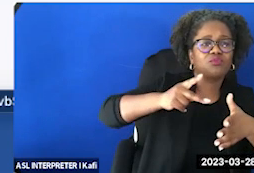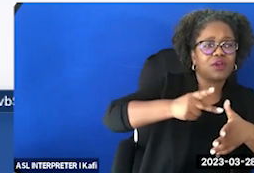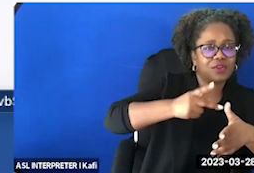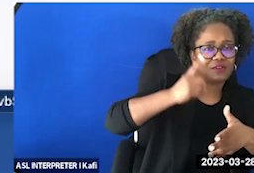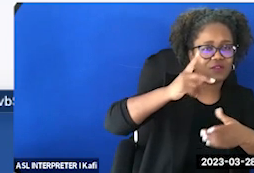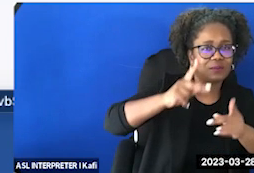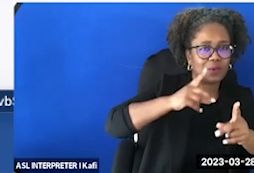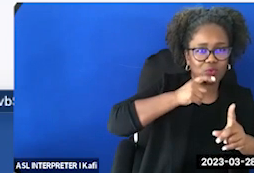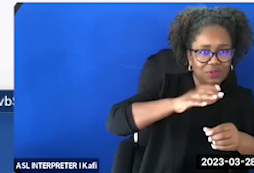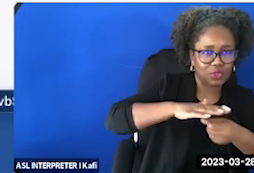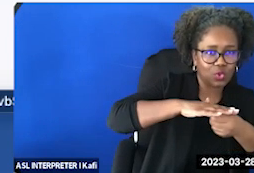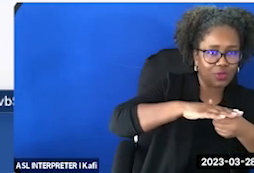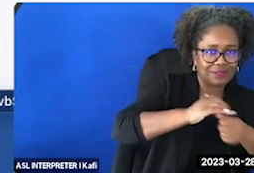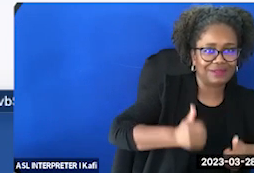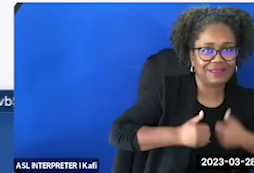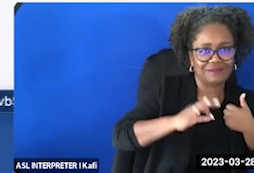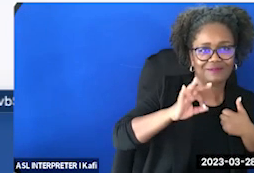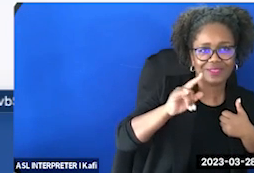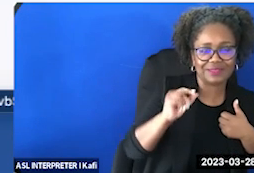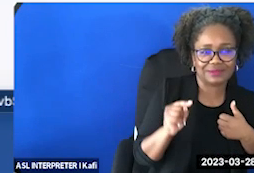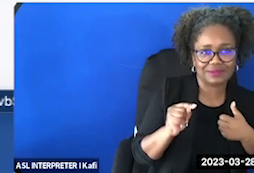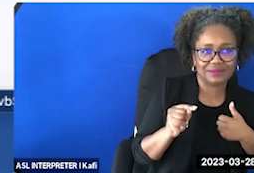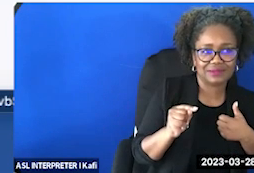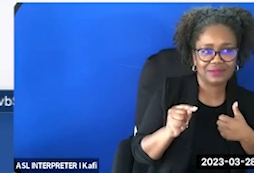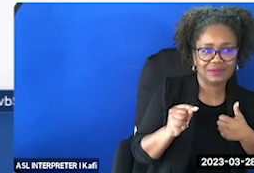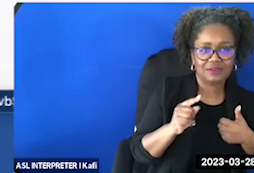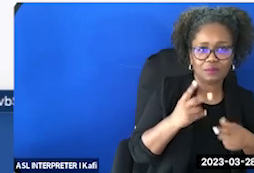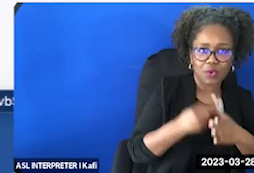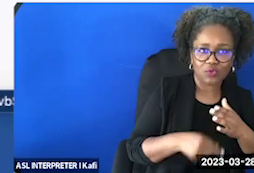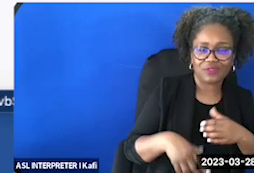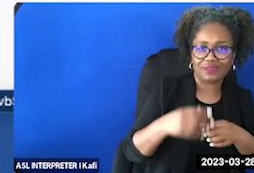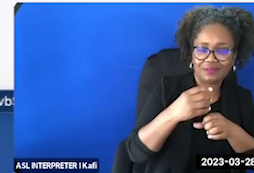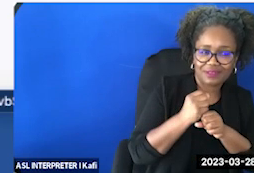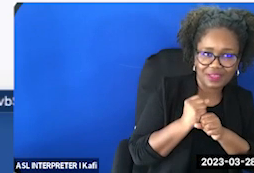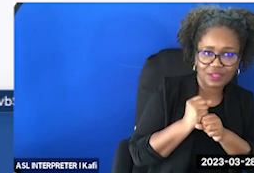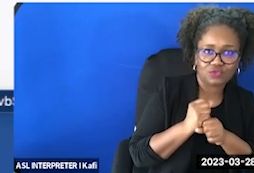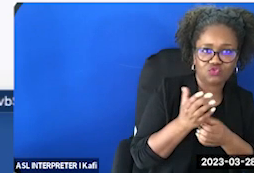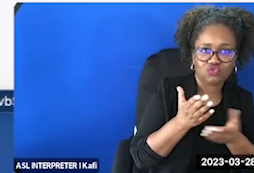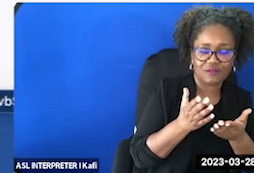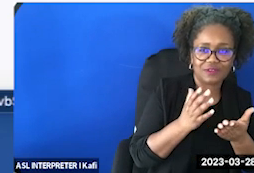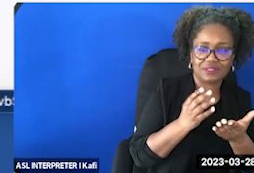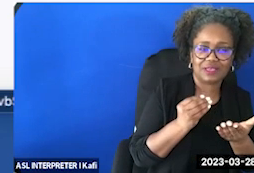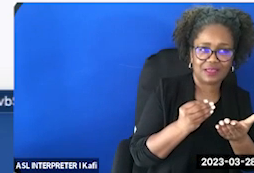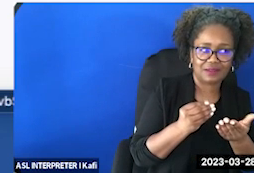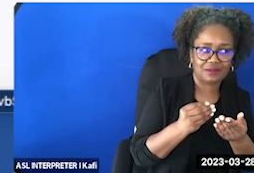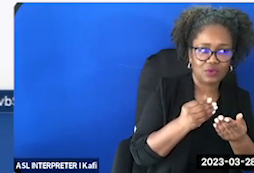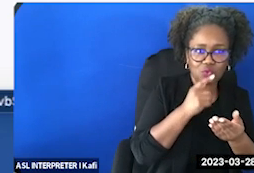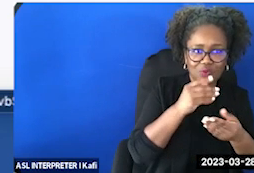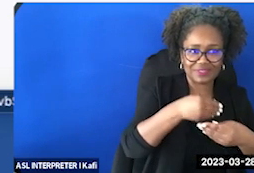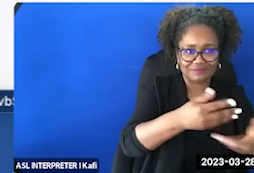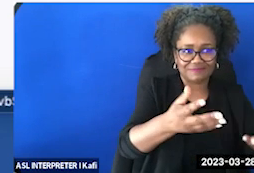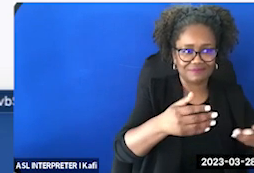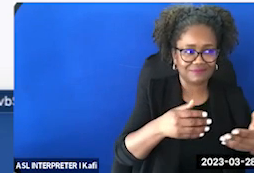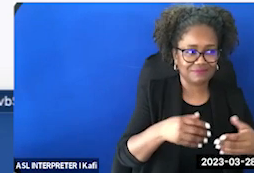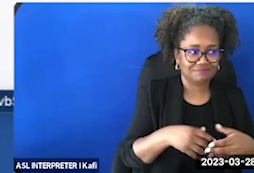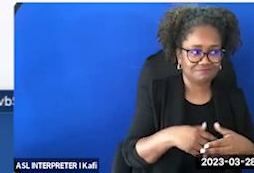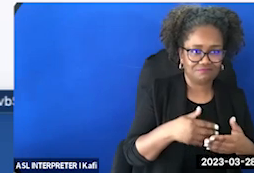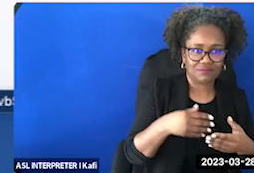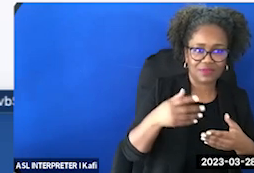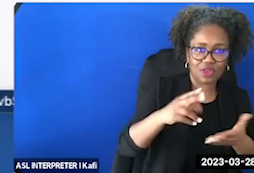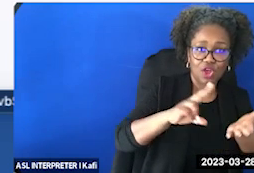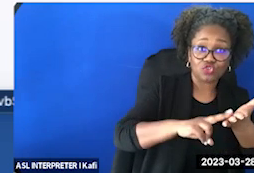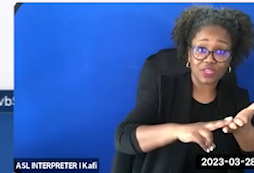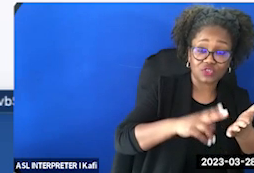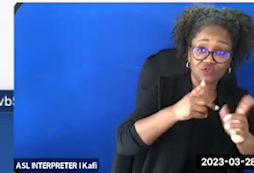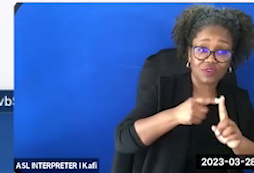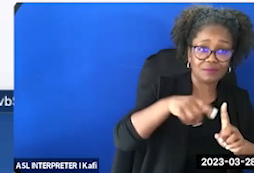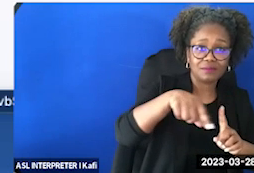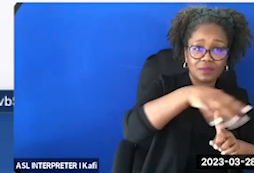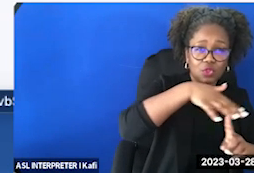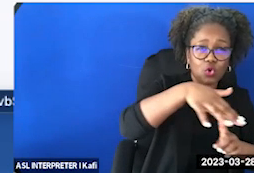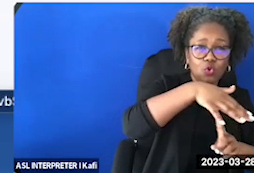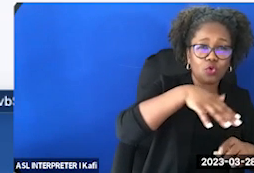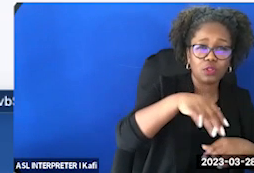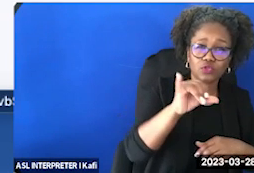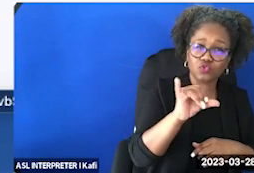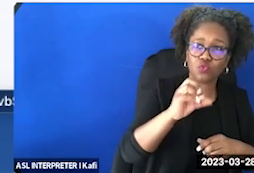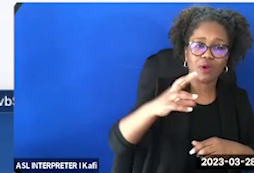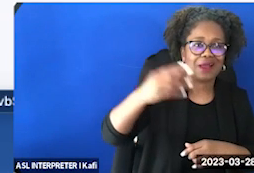Debbie Stine, Science & Technology Policy Academy: for both the services and both, you know, in terms of like receiving services, and in in in terms of who is giving the services, you know, providing the services. A contractor is a plumber. So whatever it is that is being used.